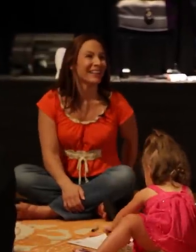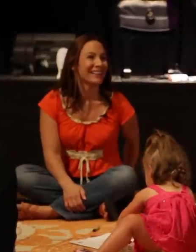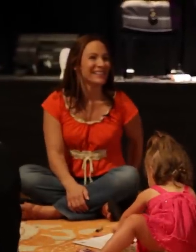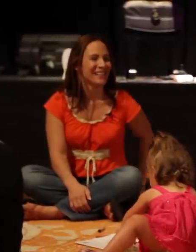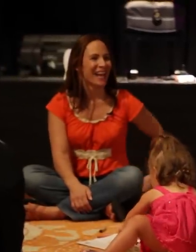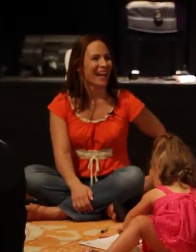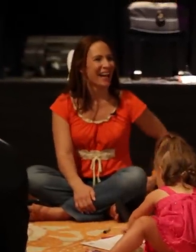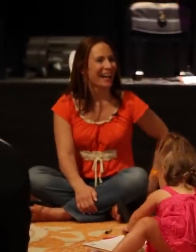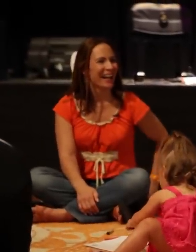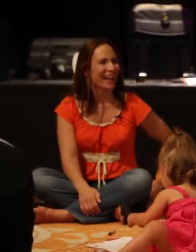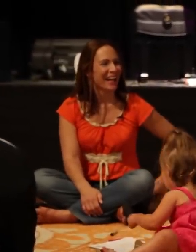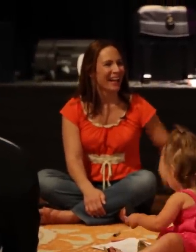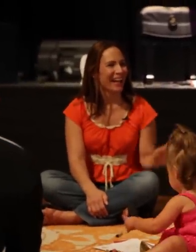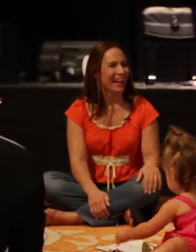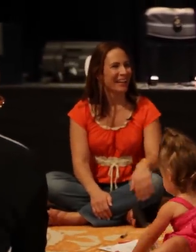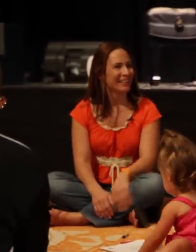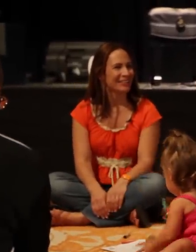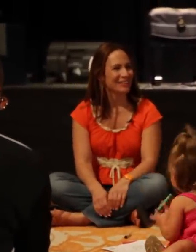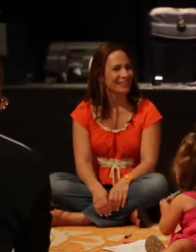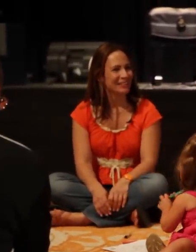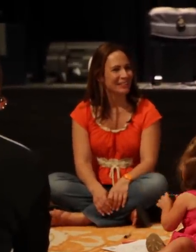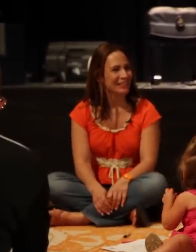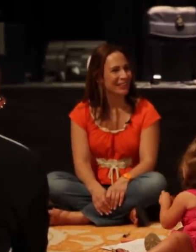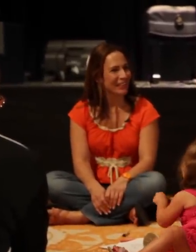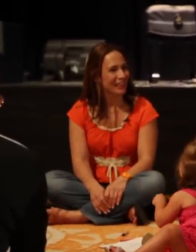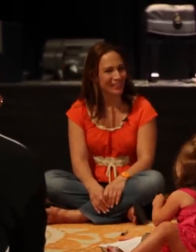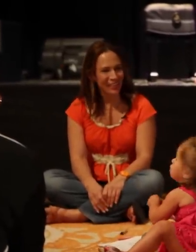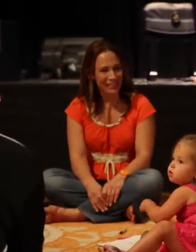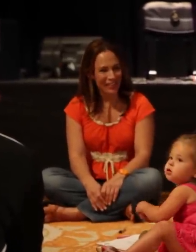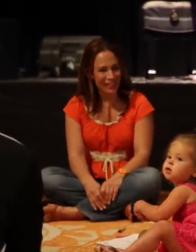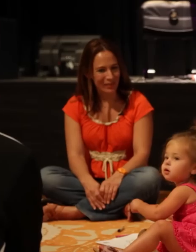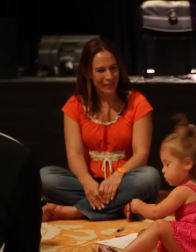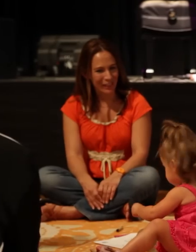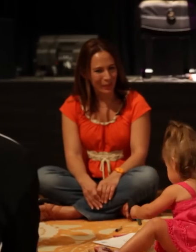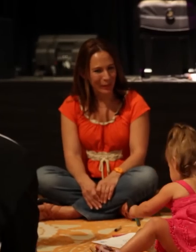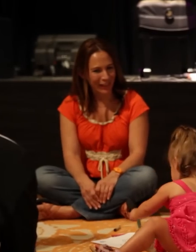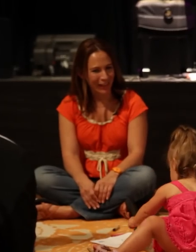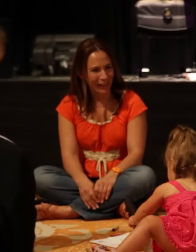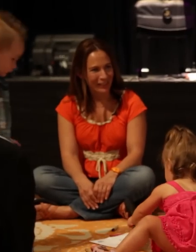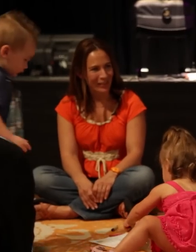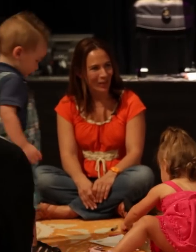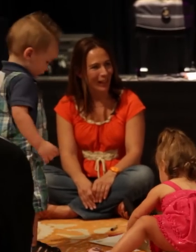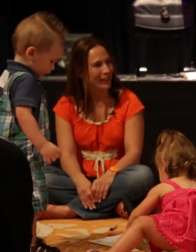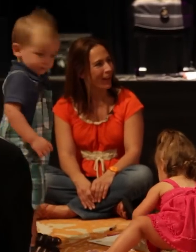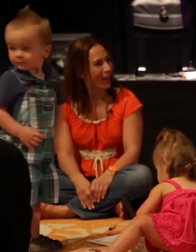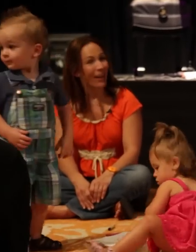Yes. So it's just been fun for our family and we really like it. Good. Awesome. Thank you for being here. It's so great.